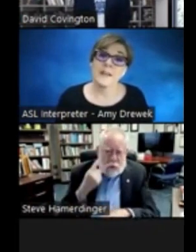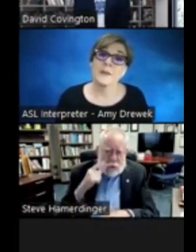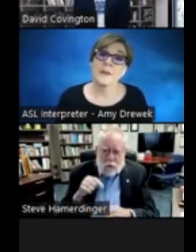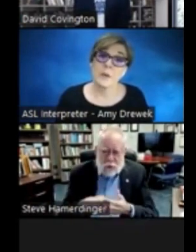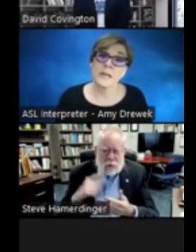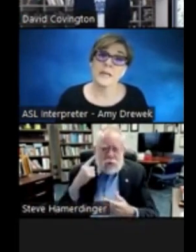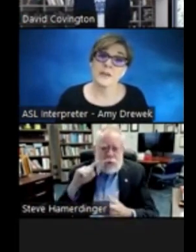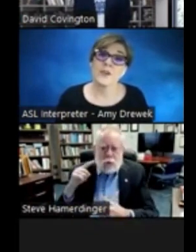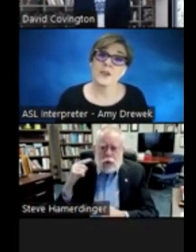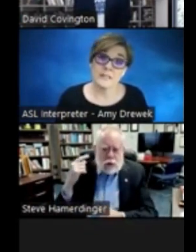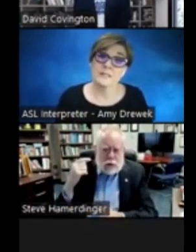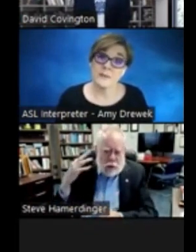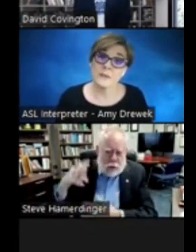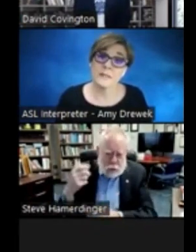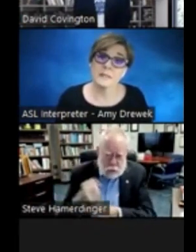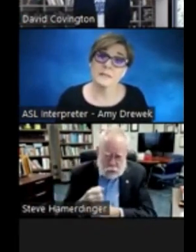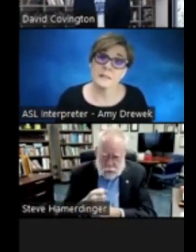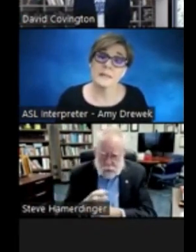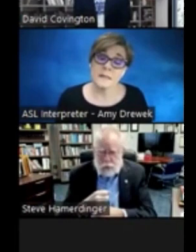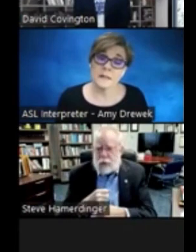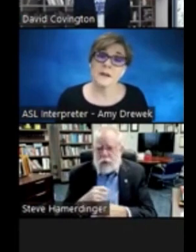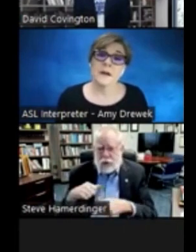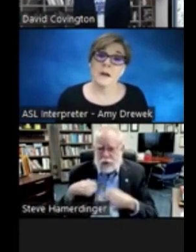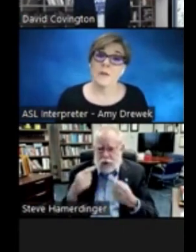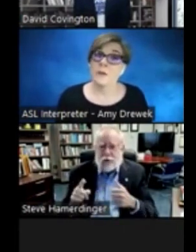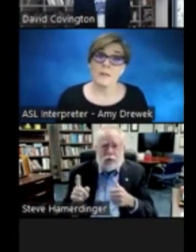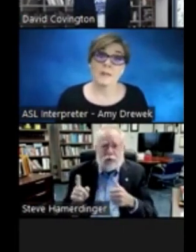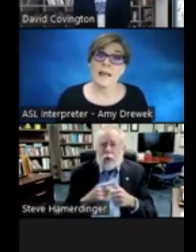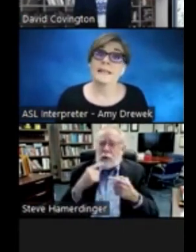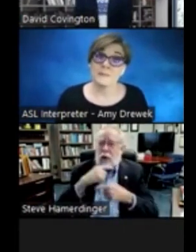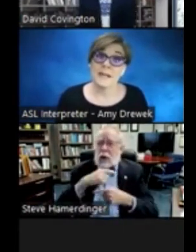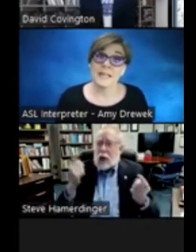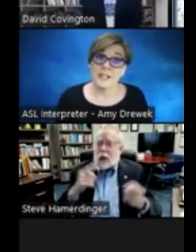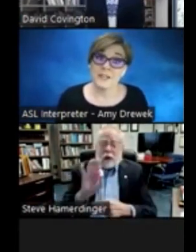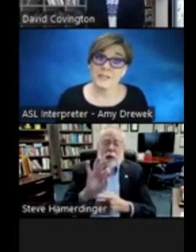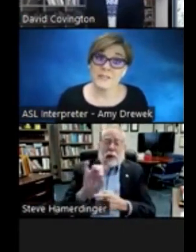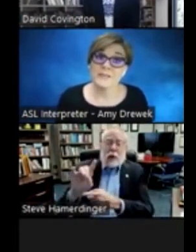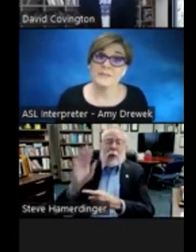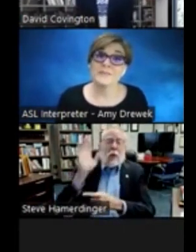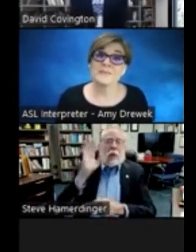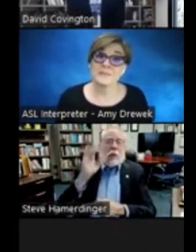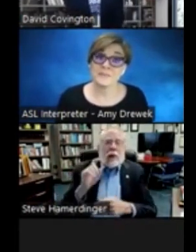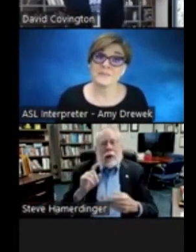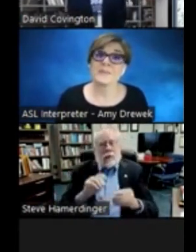WE HAVE BEEN WORKING IN EARNEST FOR THIS OVER THE LAST MANY YEARS.